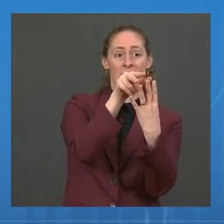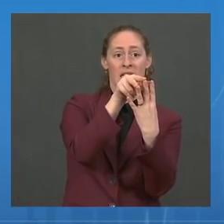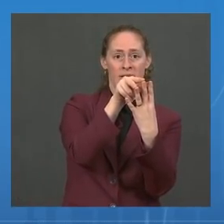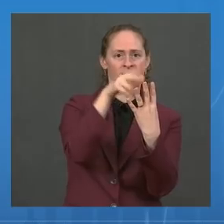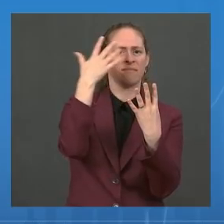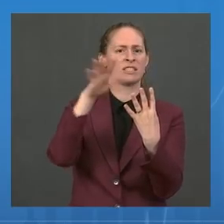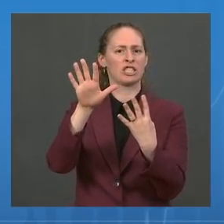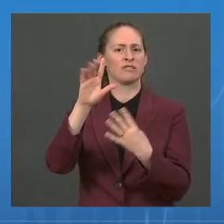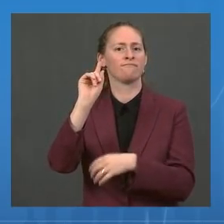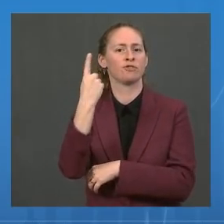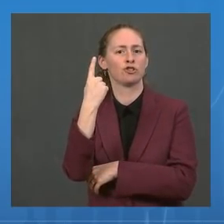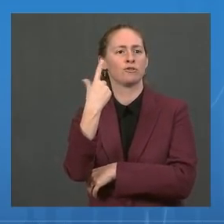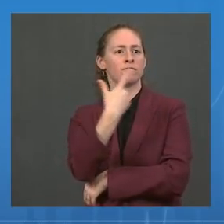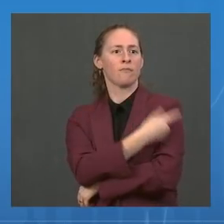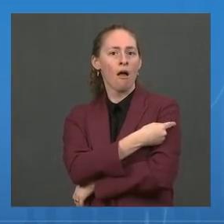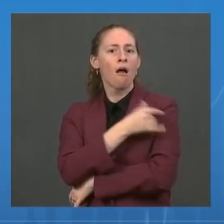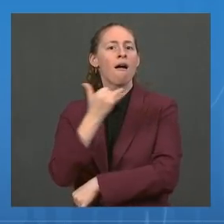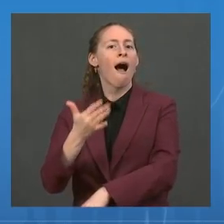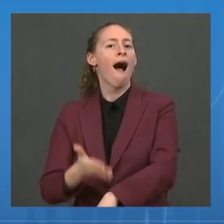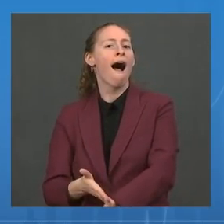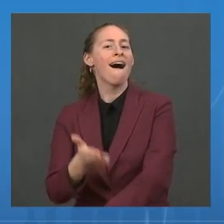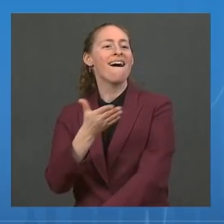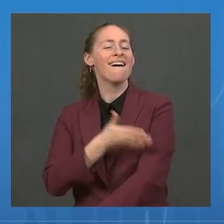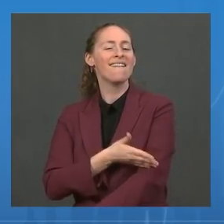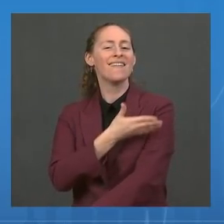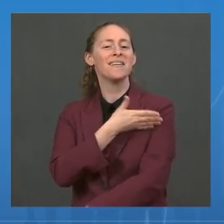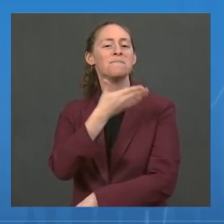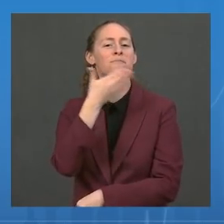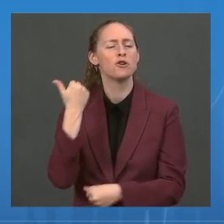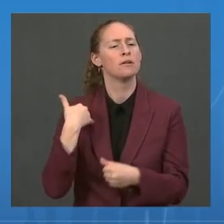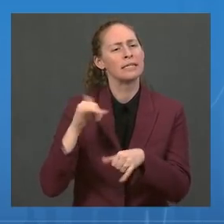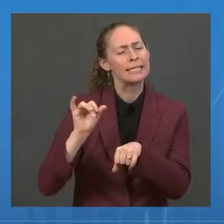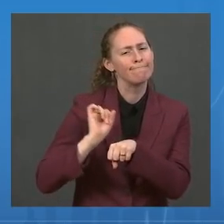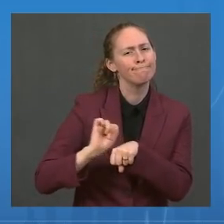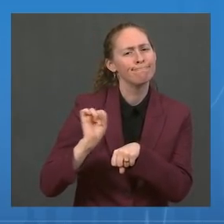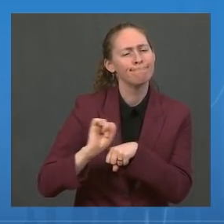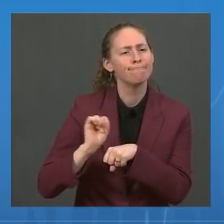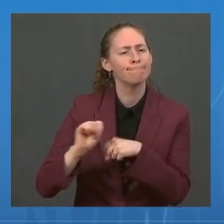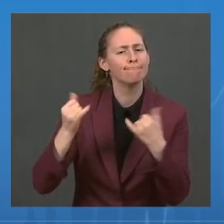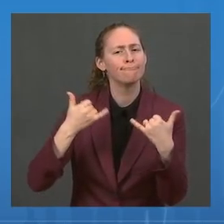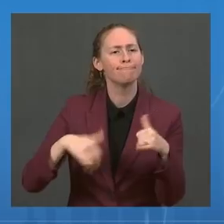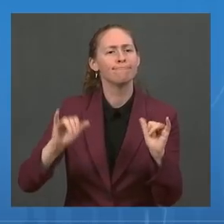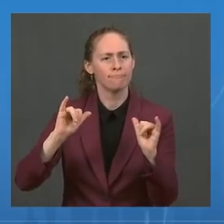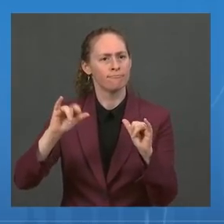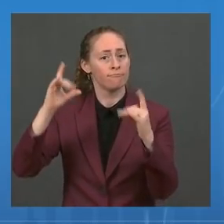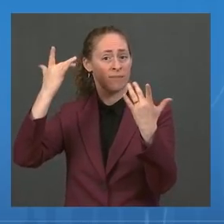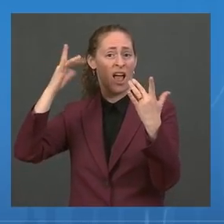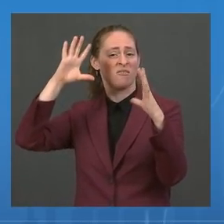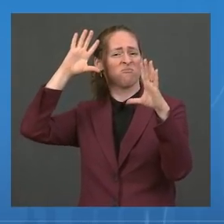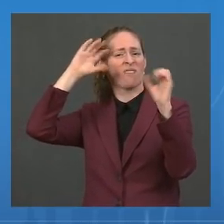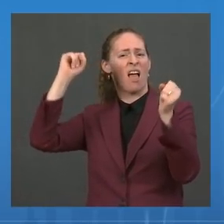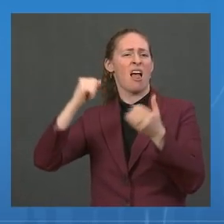but there's more work to be done. And that's why the President is implementing bold vaccination requirements,